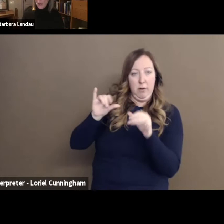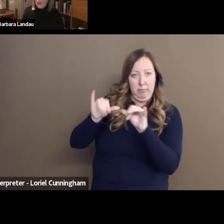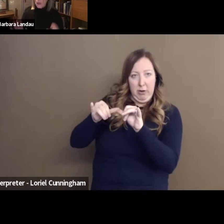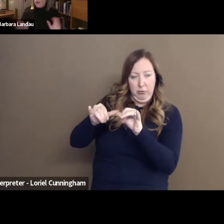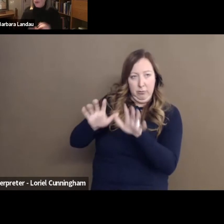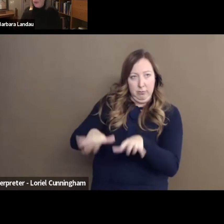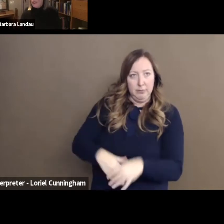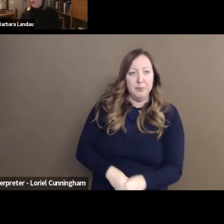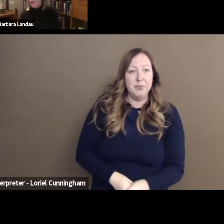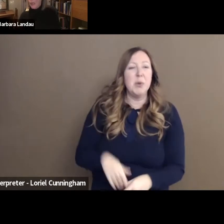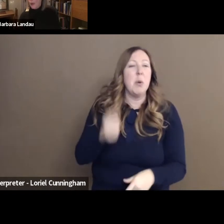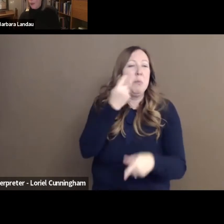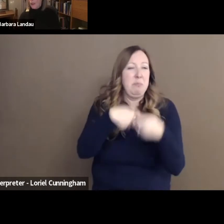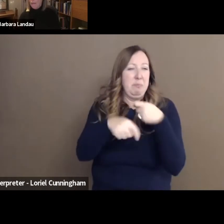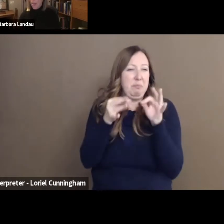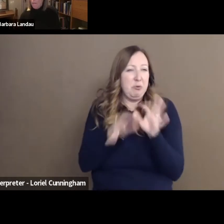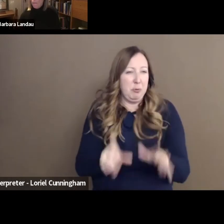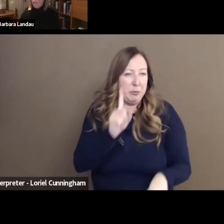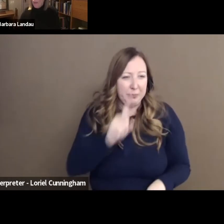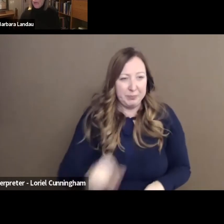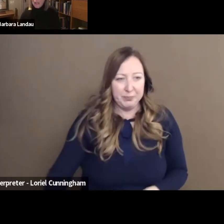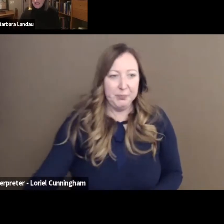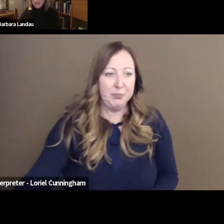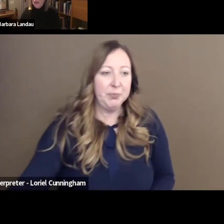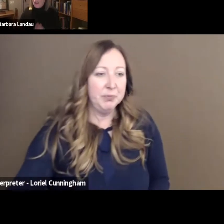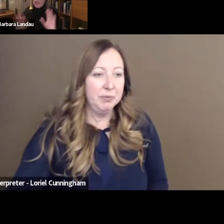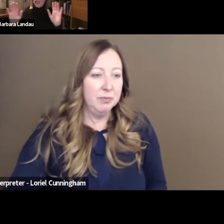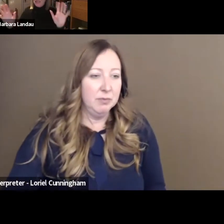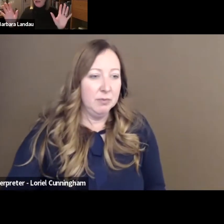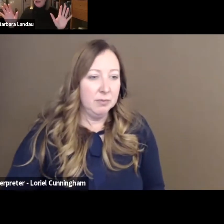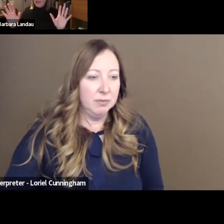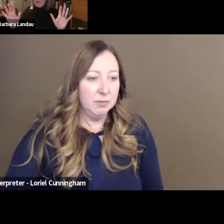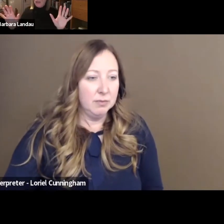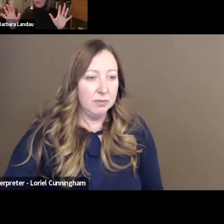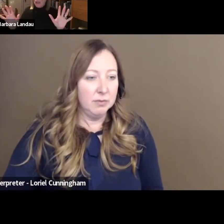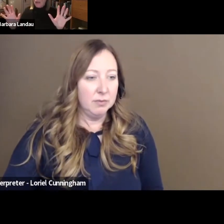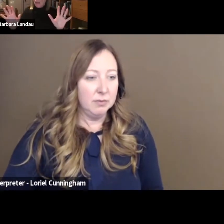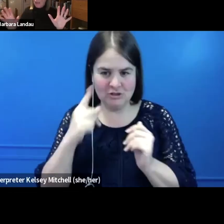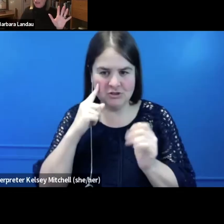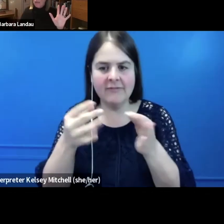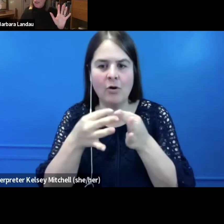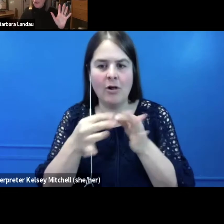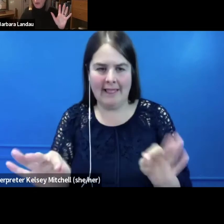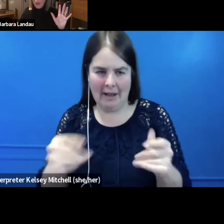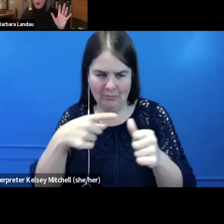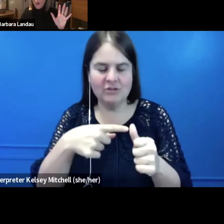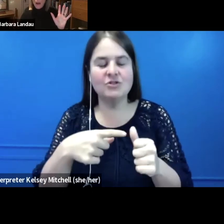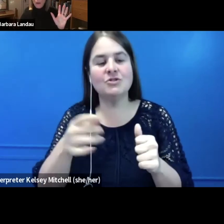so first prediction is for language the idea here is that anything that a